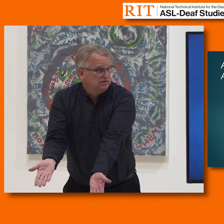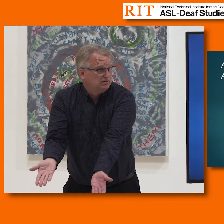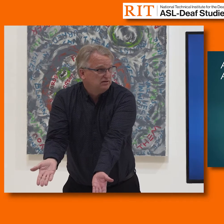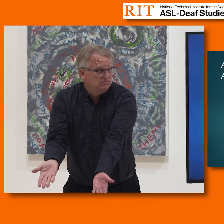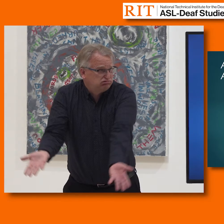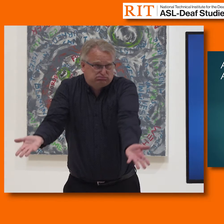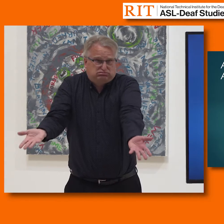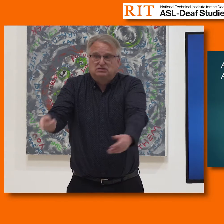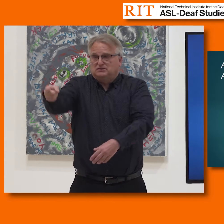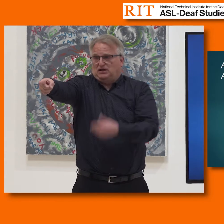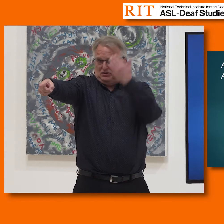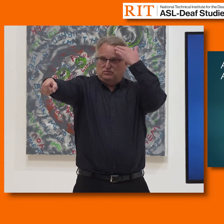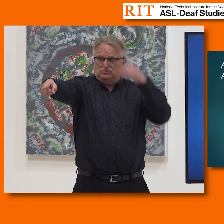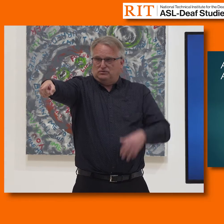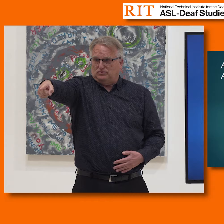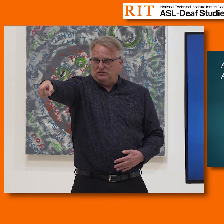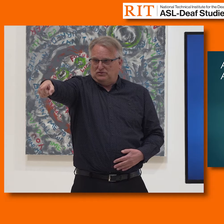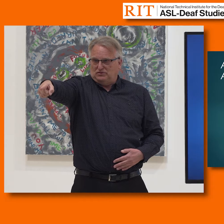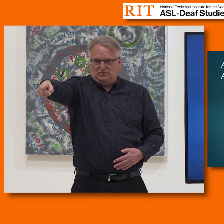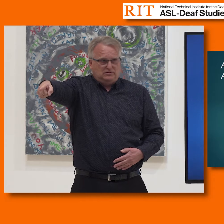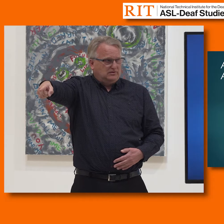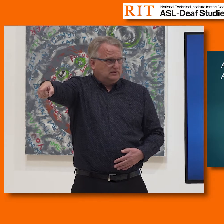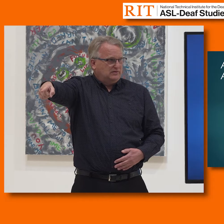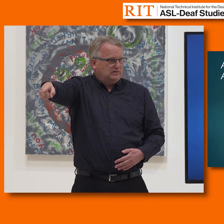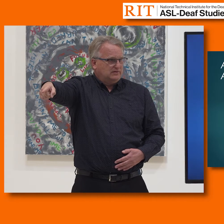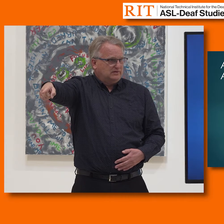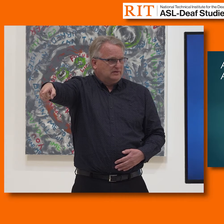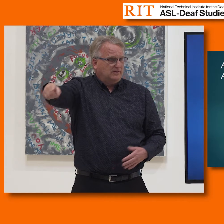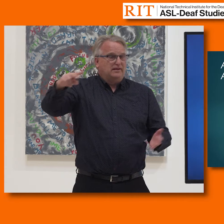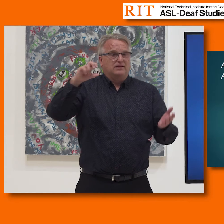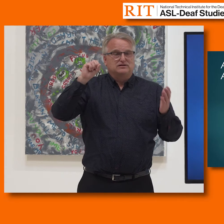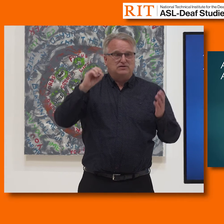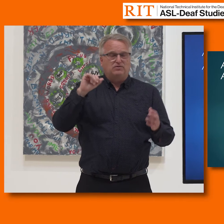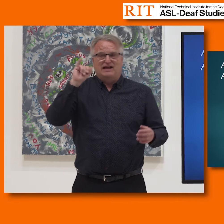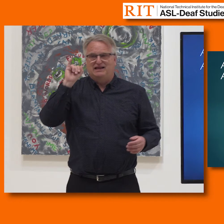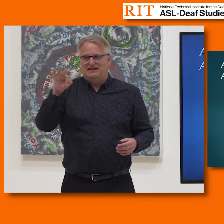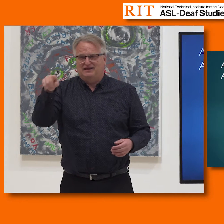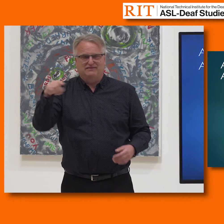and I apologize to them, but I trust the person that I know and who knows me.